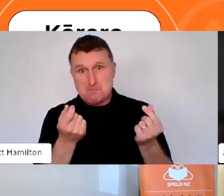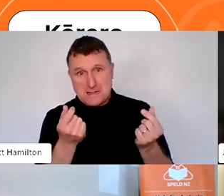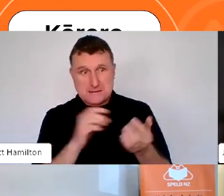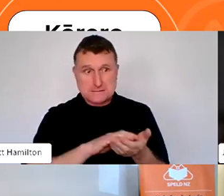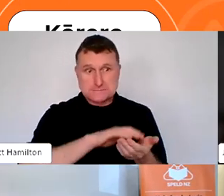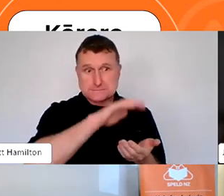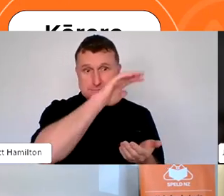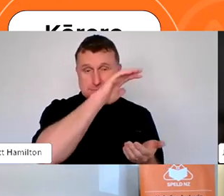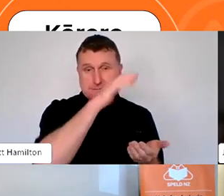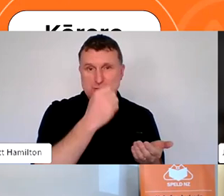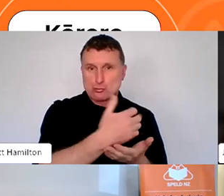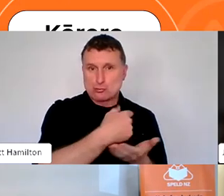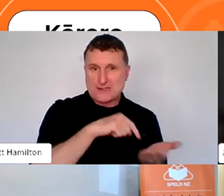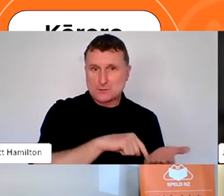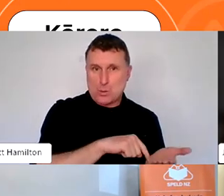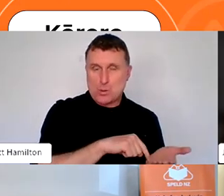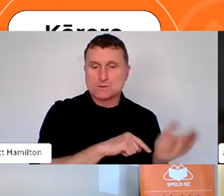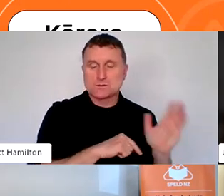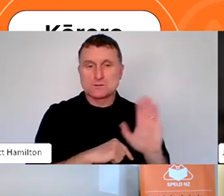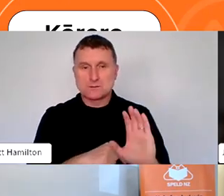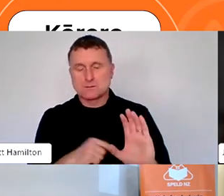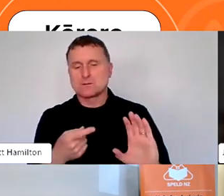sure that it's resourcing that builds inclusion rather than separating,